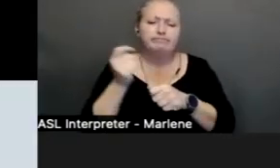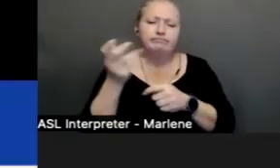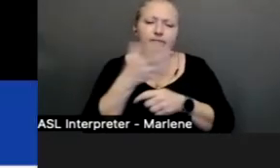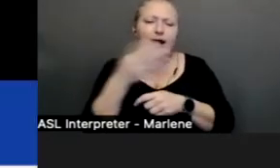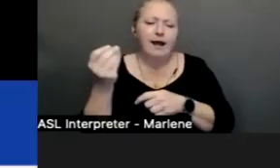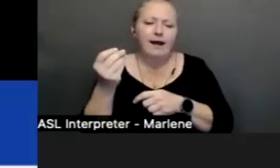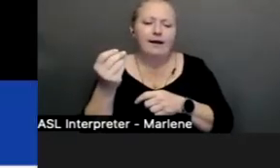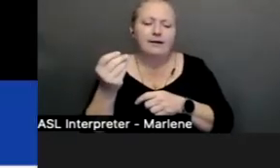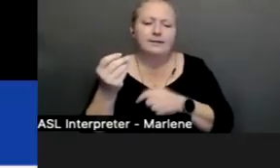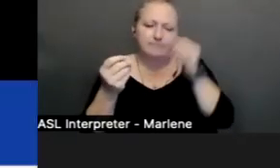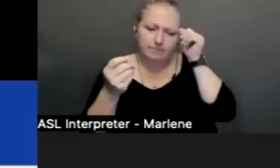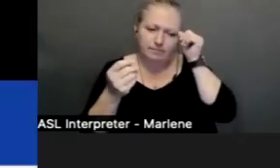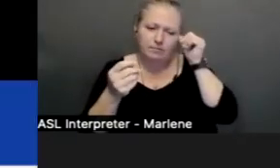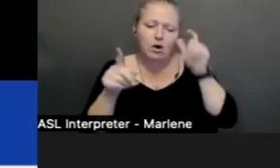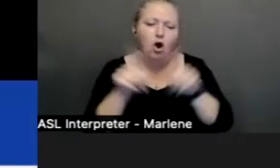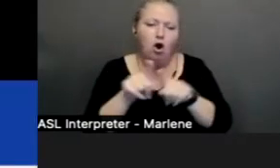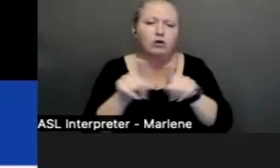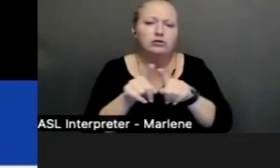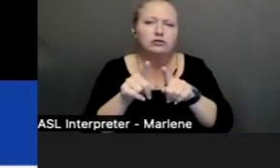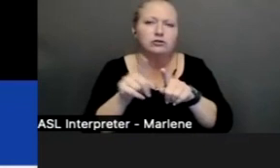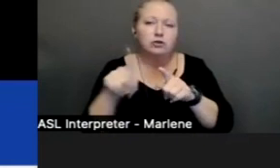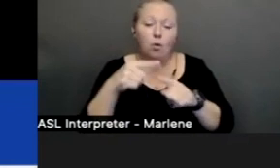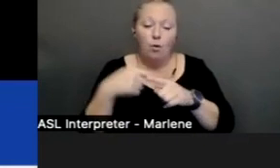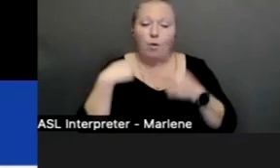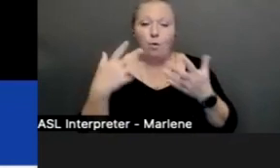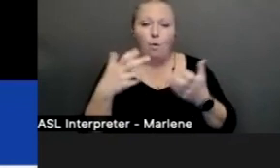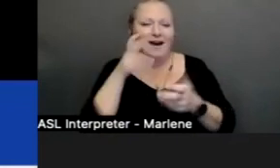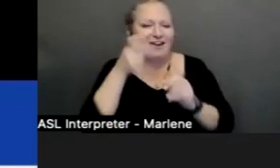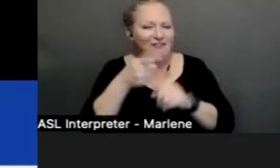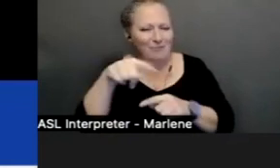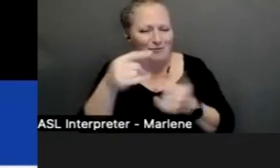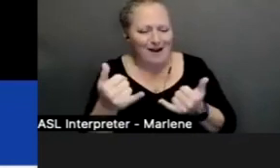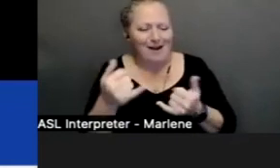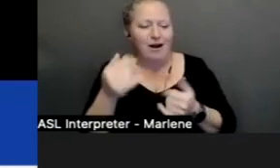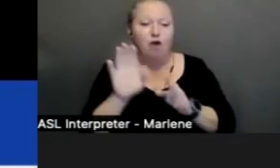and we're also this is when we want to hear from you. So this is the the raise your hand